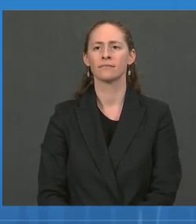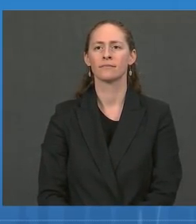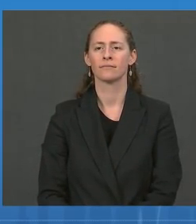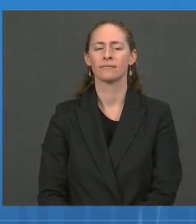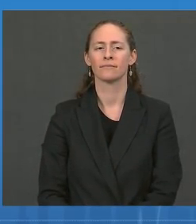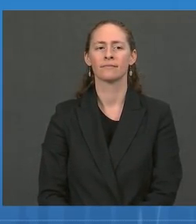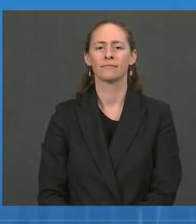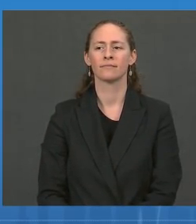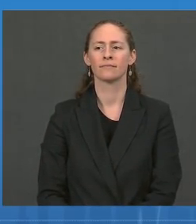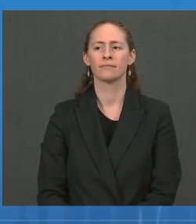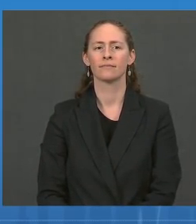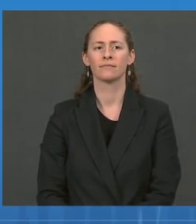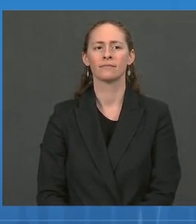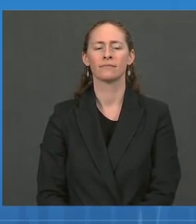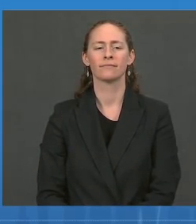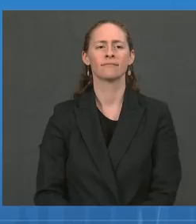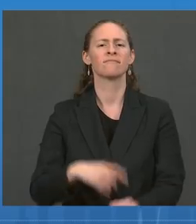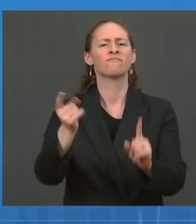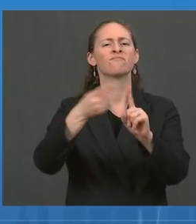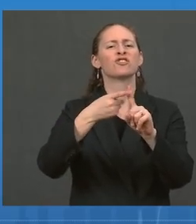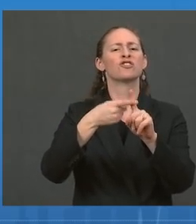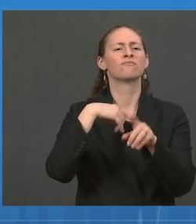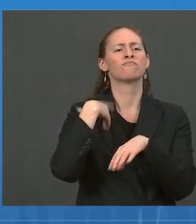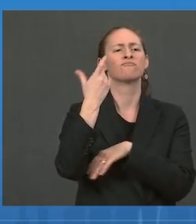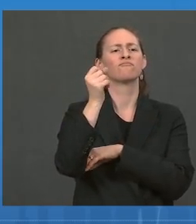Moderator: First question, let's go to Liz Weise at USA Today.